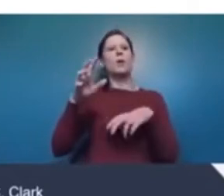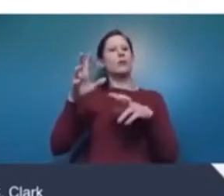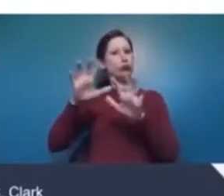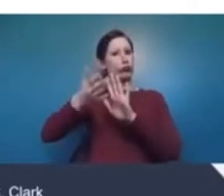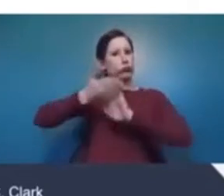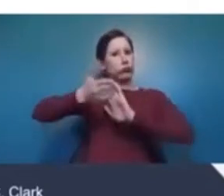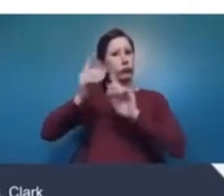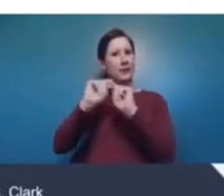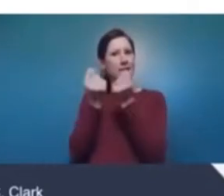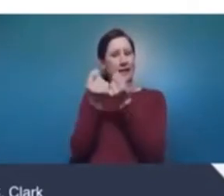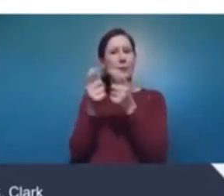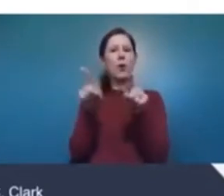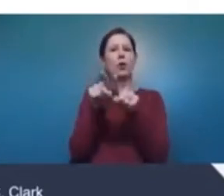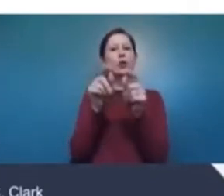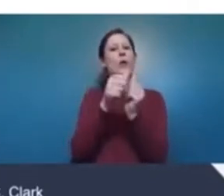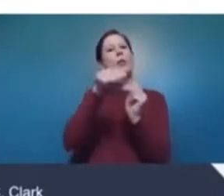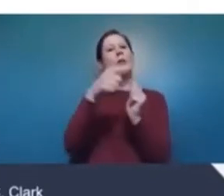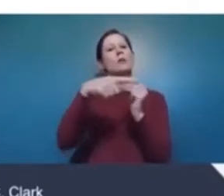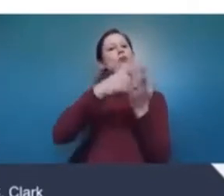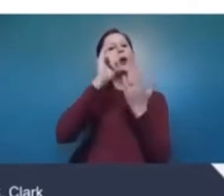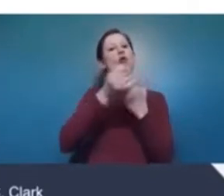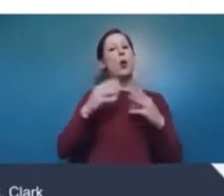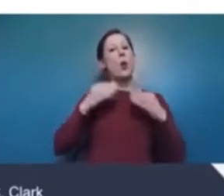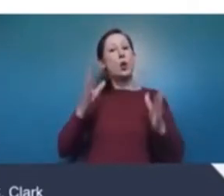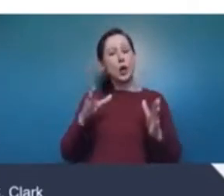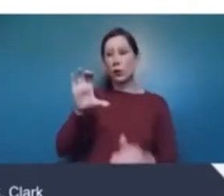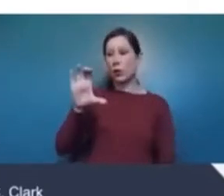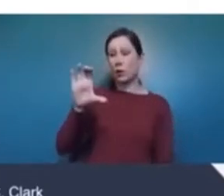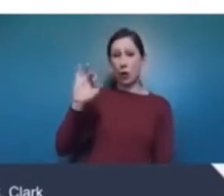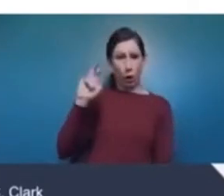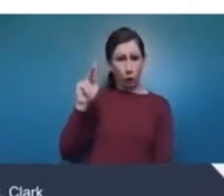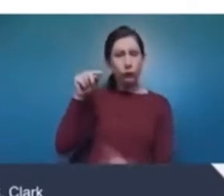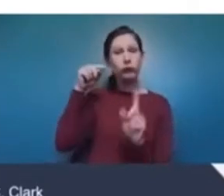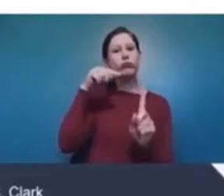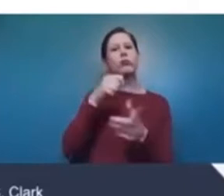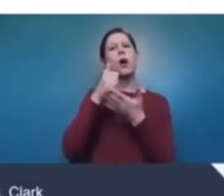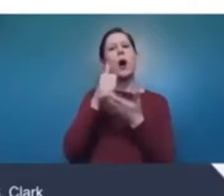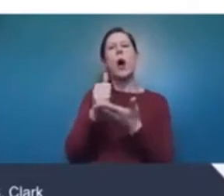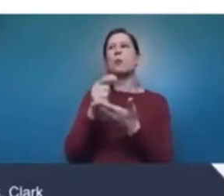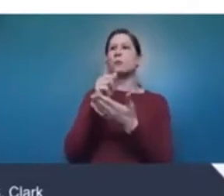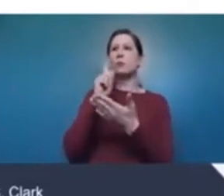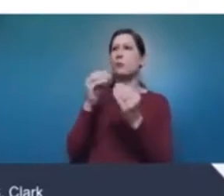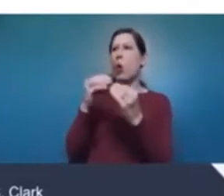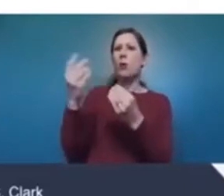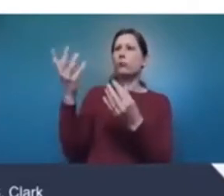designers, contractors, and project owners, Clark helps to create immersive, engaging spaces and experiences for